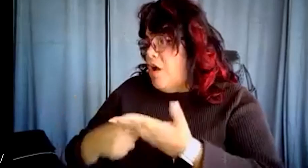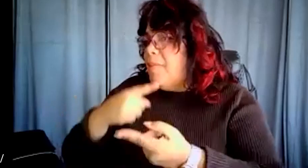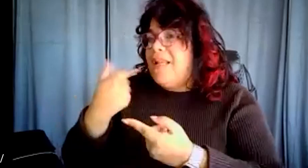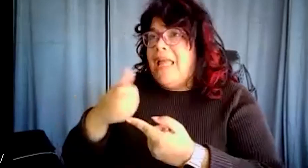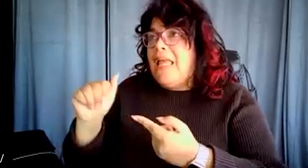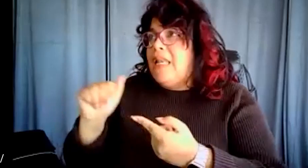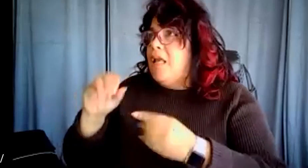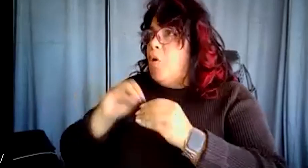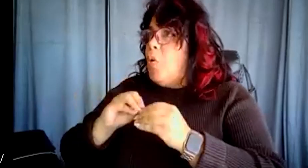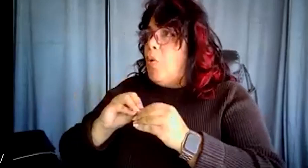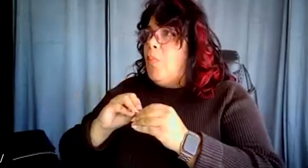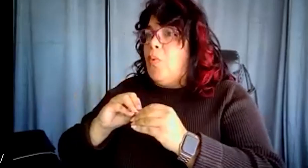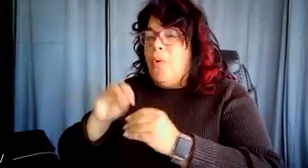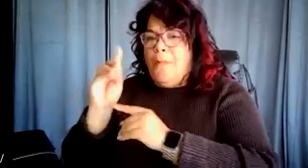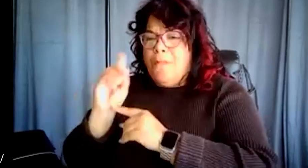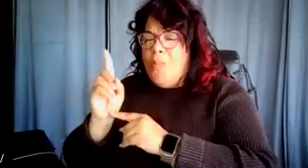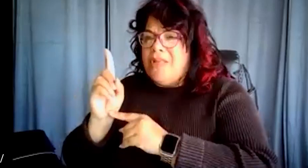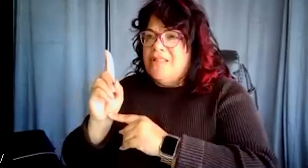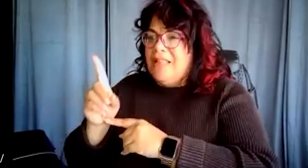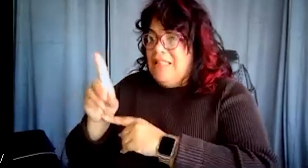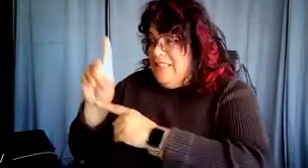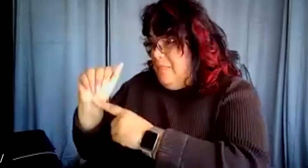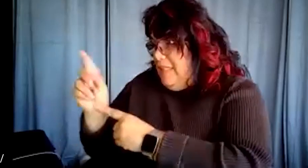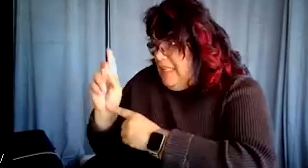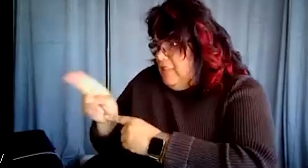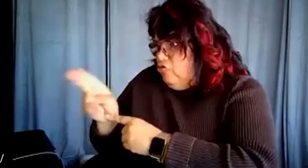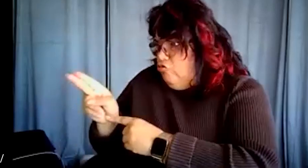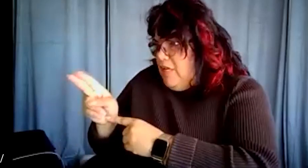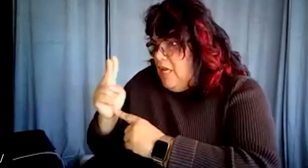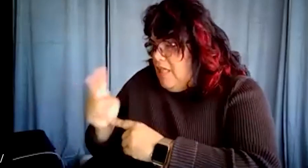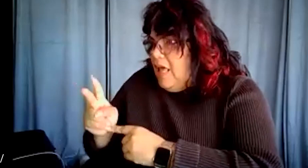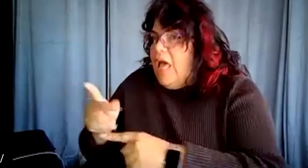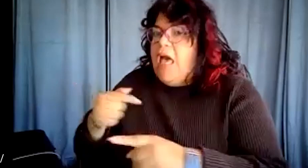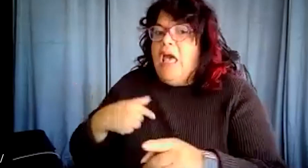are really important for people to know?